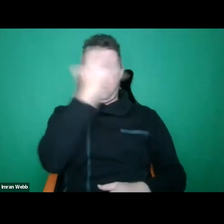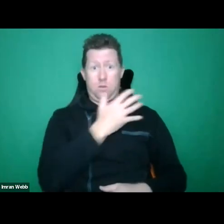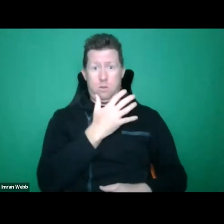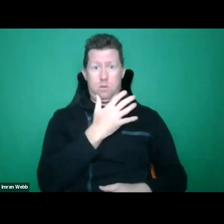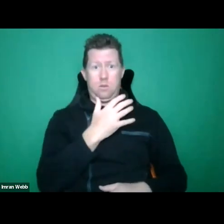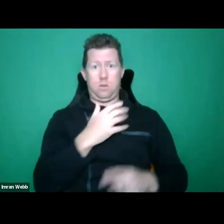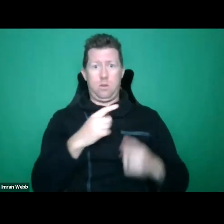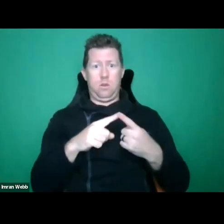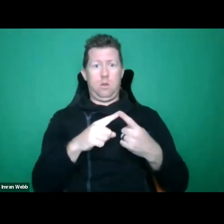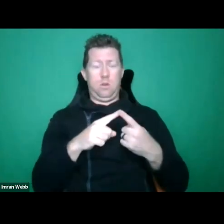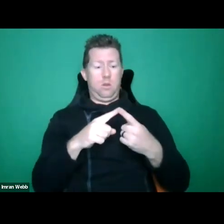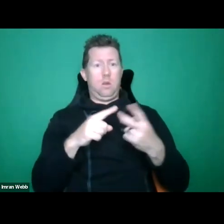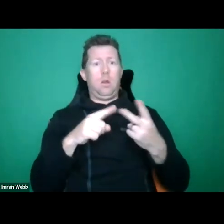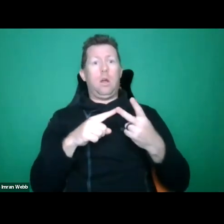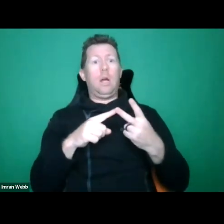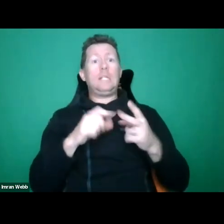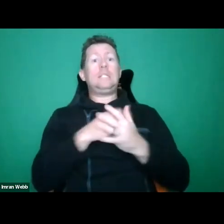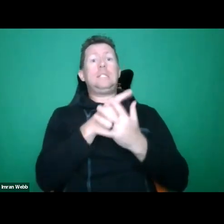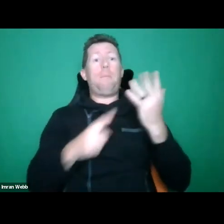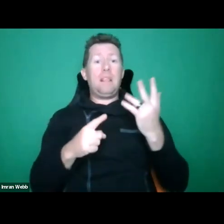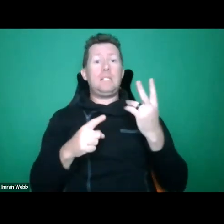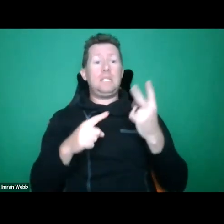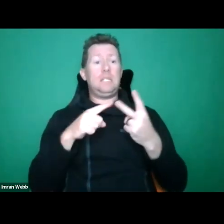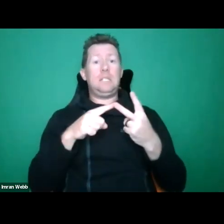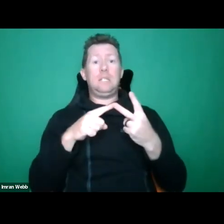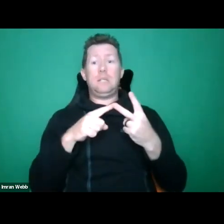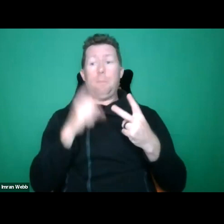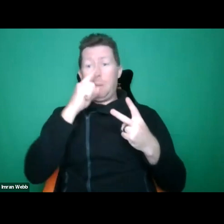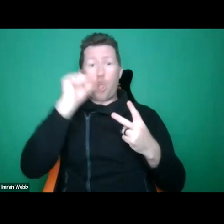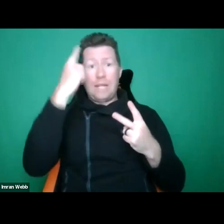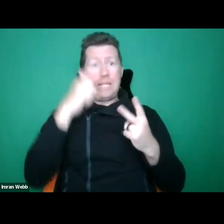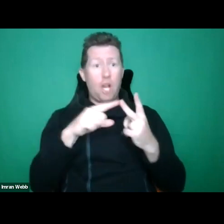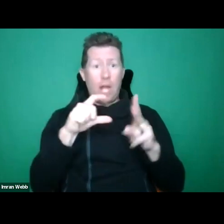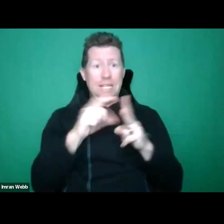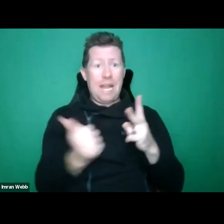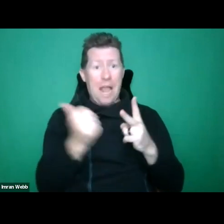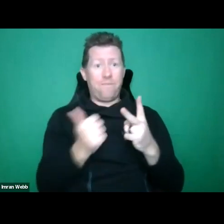which is not well understood, coupled with the stereotypes around drinking